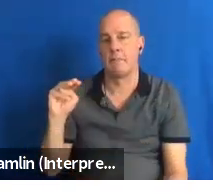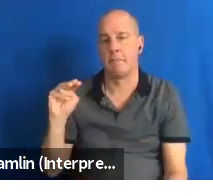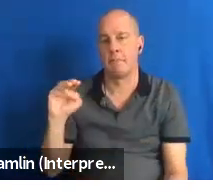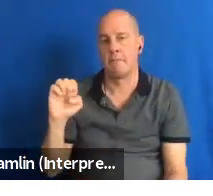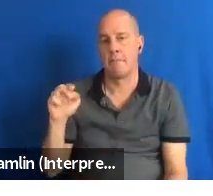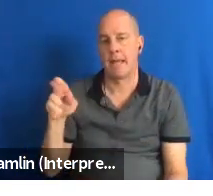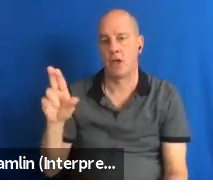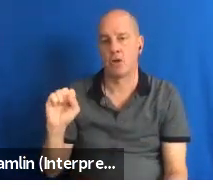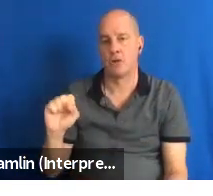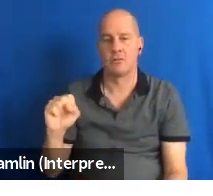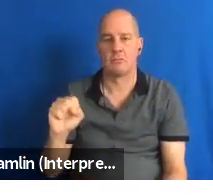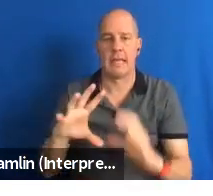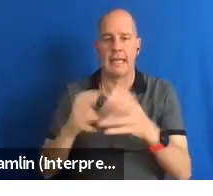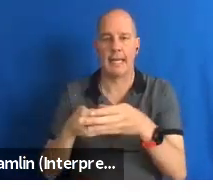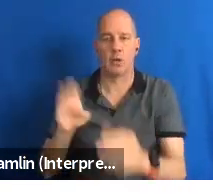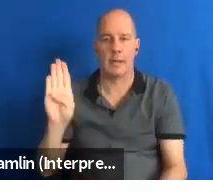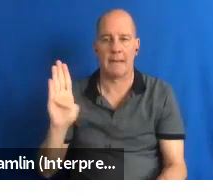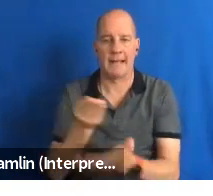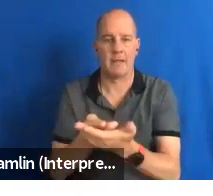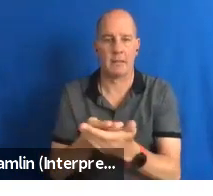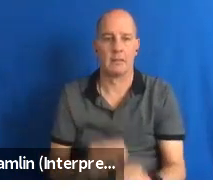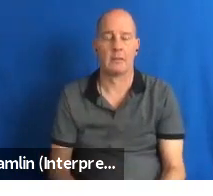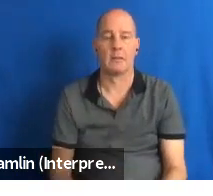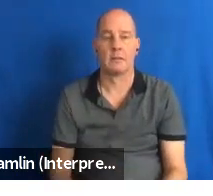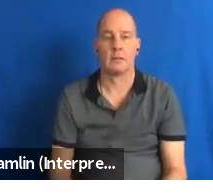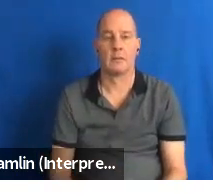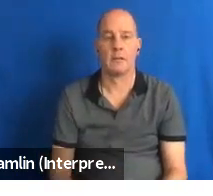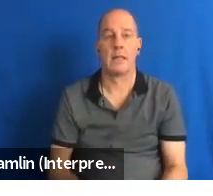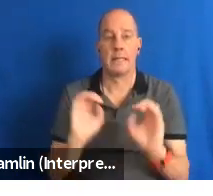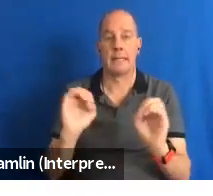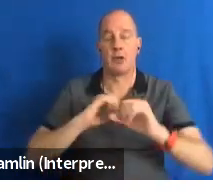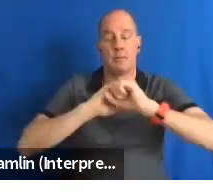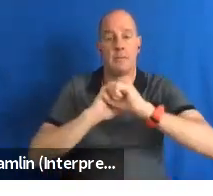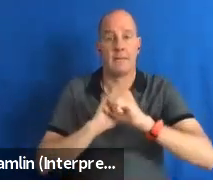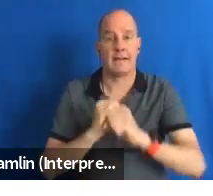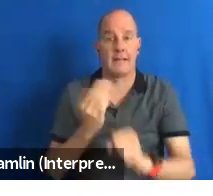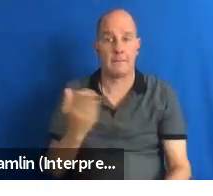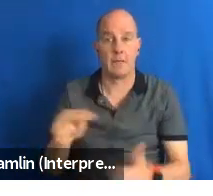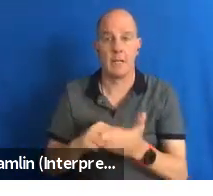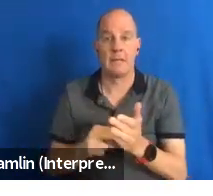under Category B funding, emergency protective measures are defined as immediate actions that